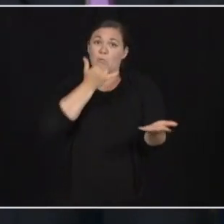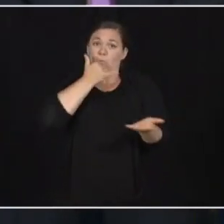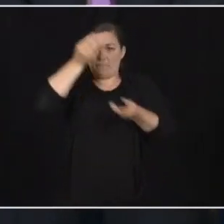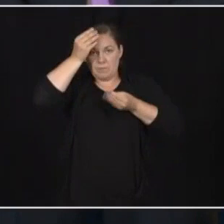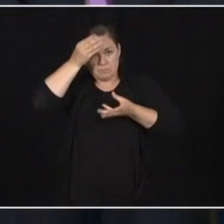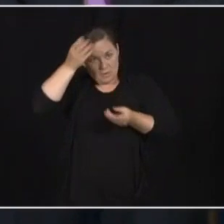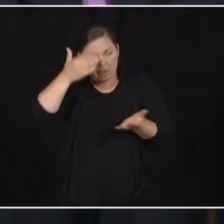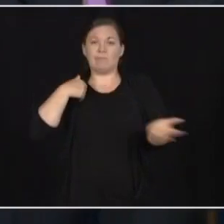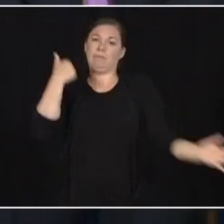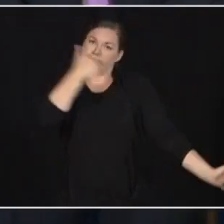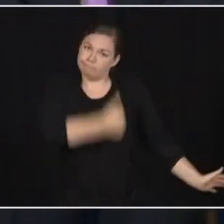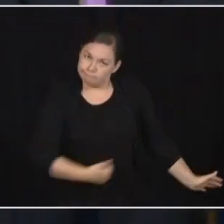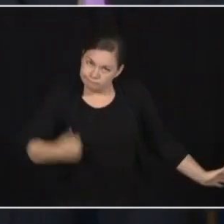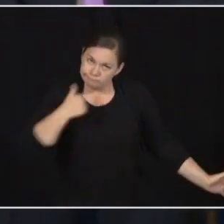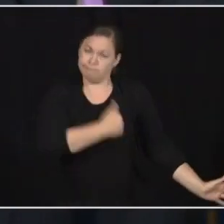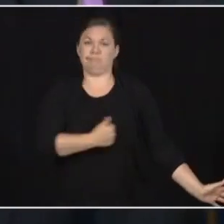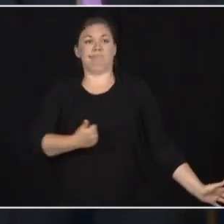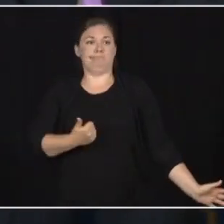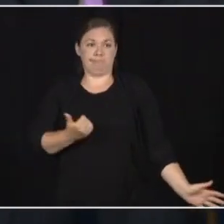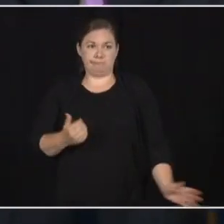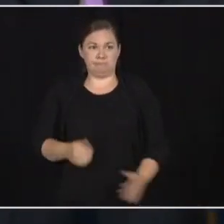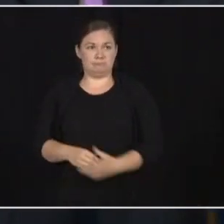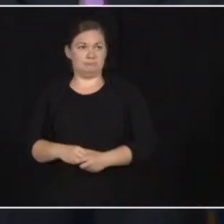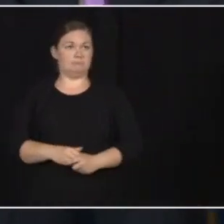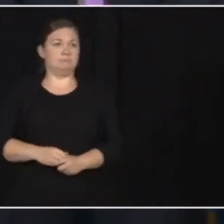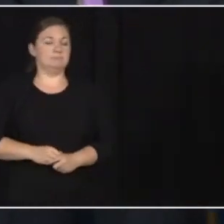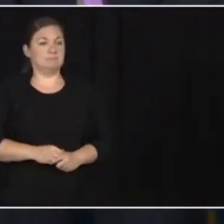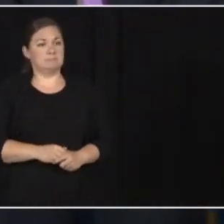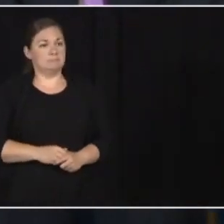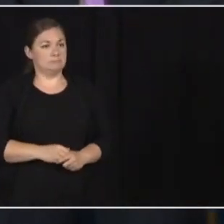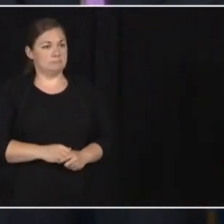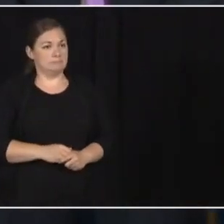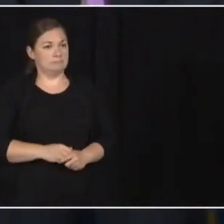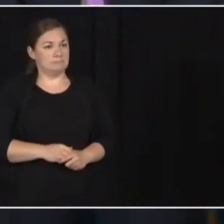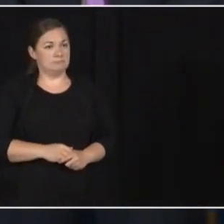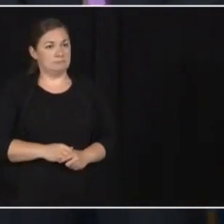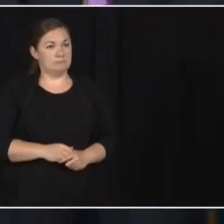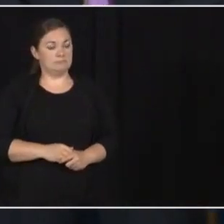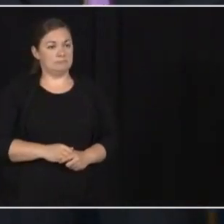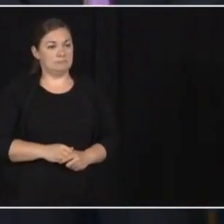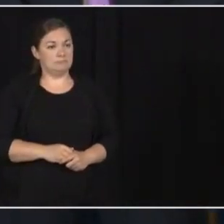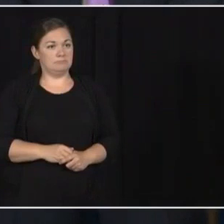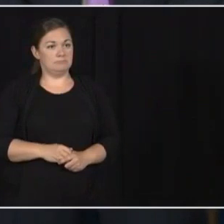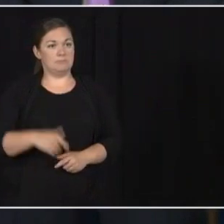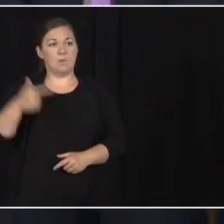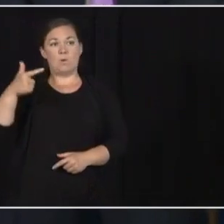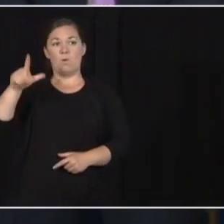Be transparent. Tell the people exactly what happened and that's what I'm doing here.